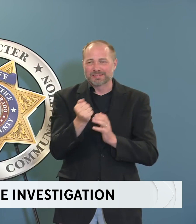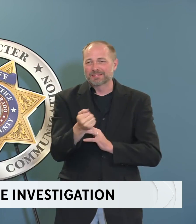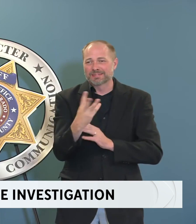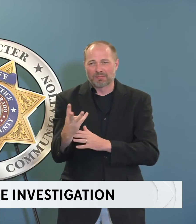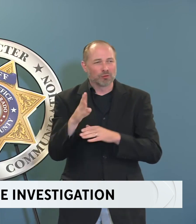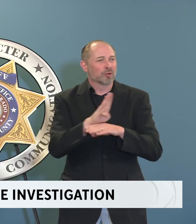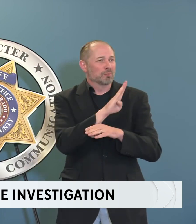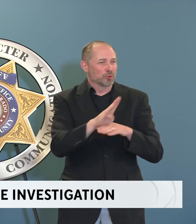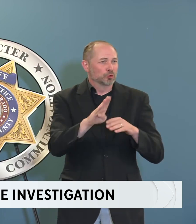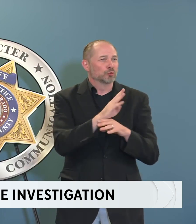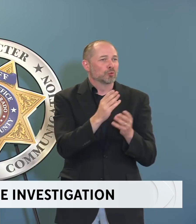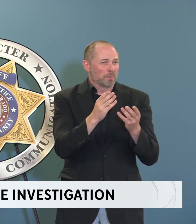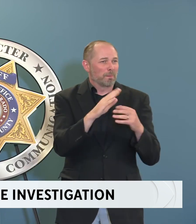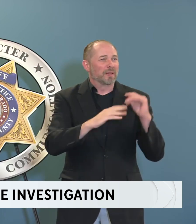1000 RESIDENTIAL STRUCTURES AND